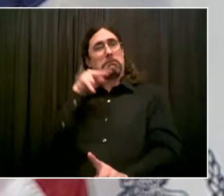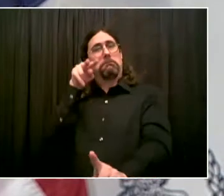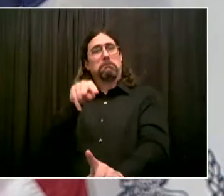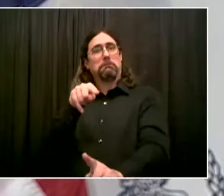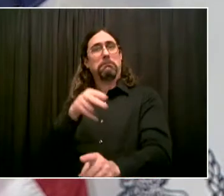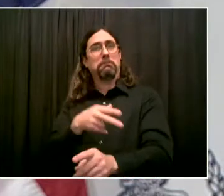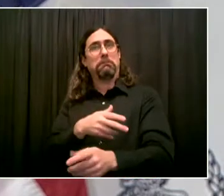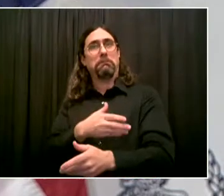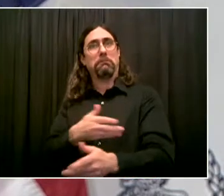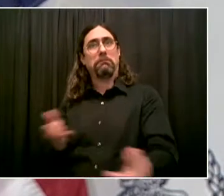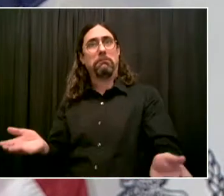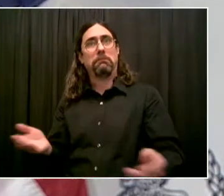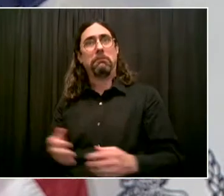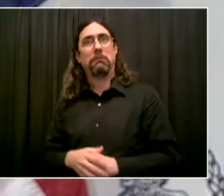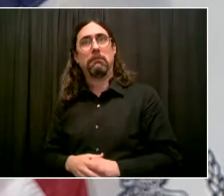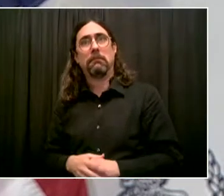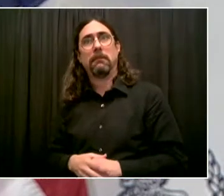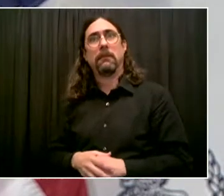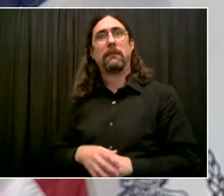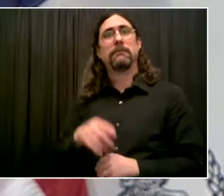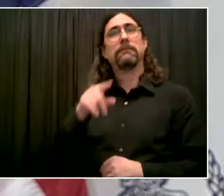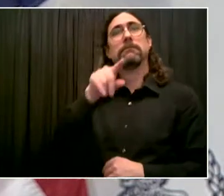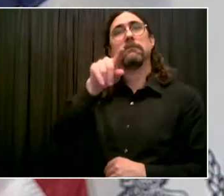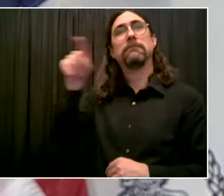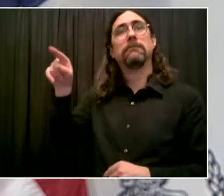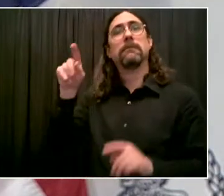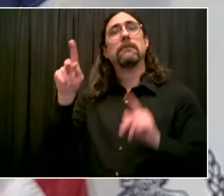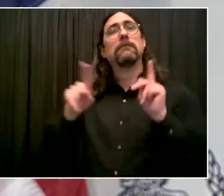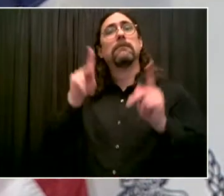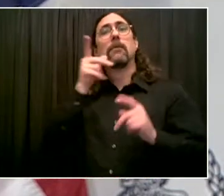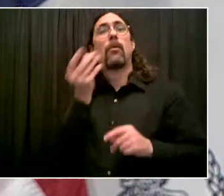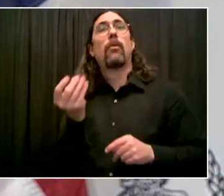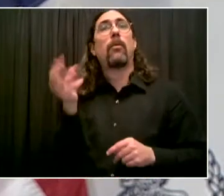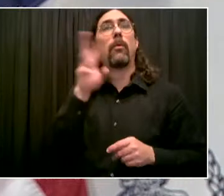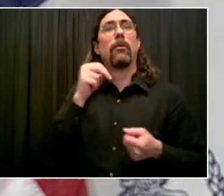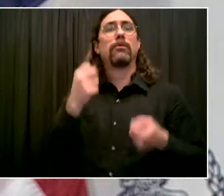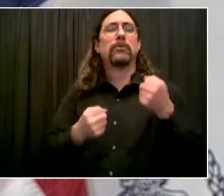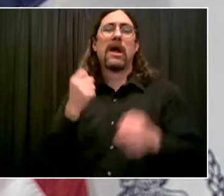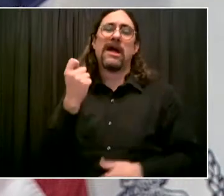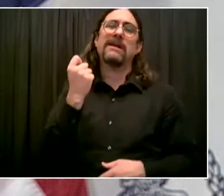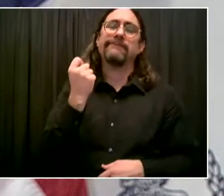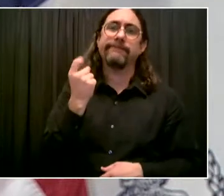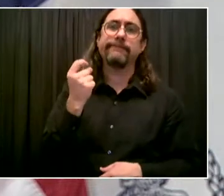TAILOR IT TO EACH NEIGHBORHOOD. I HEAR YOU LOUD AND CLEAR, RESPECT THOSE WHO OO WNCCARS, , I'M NOT SURPRISED THEY